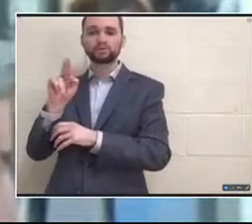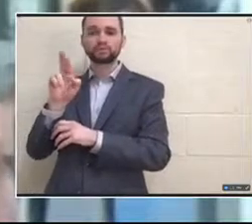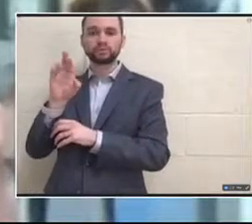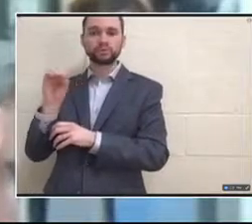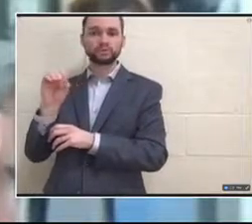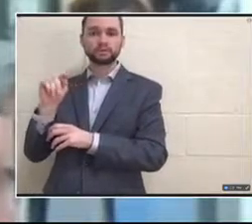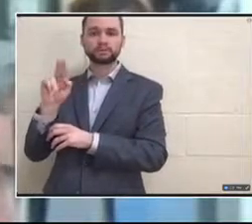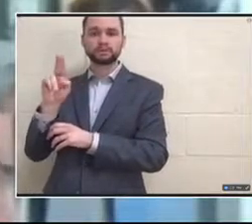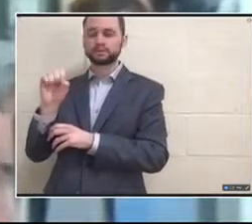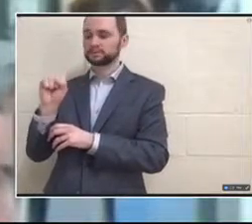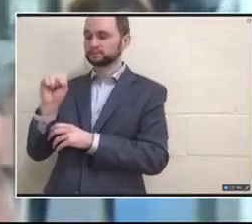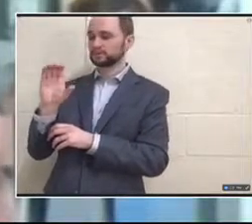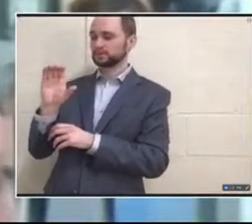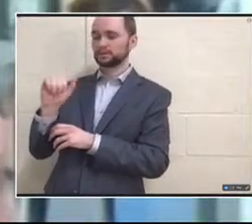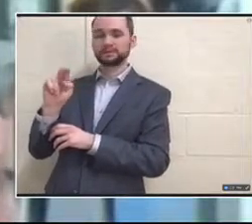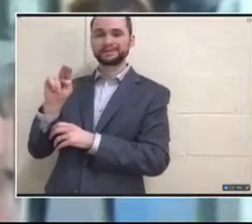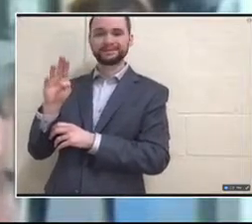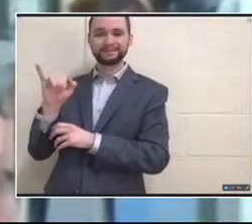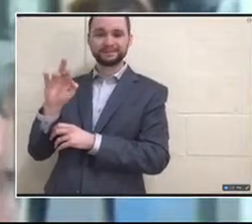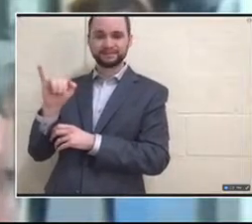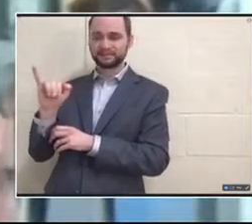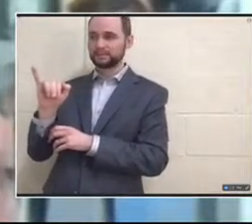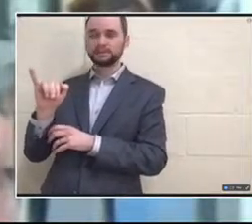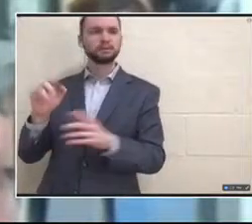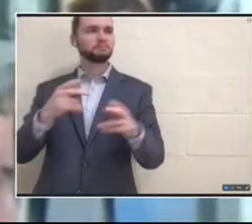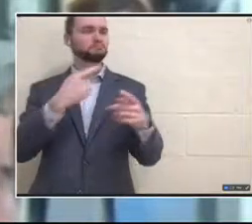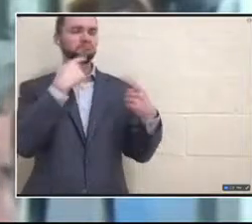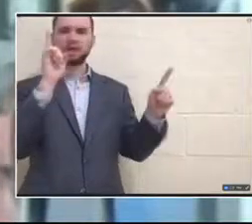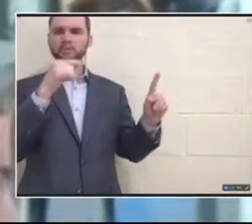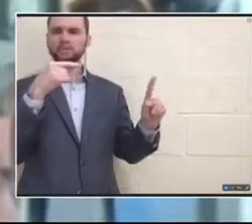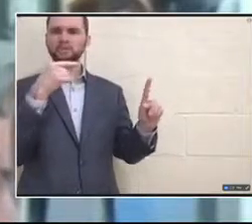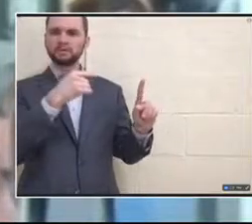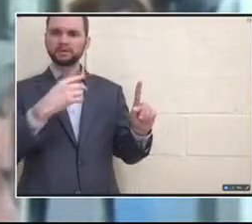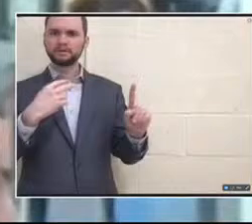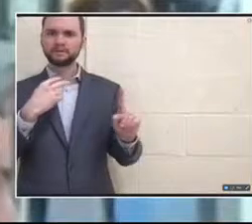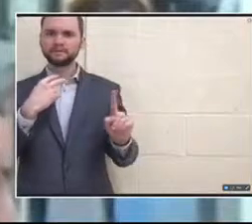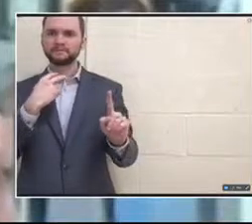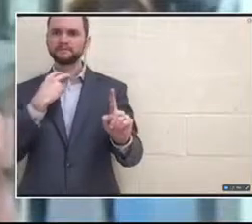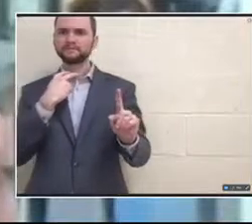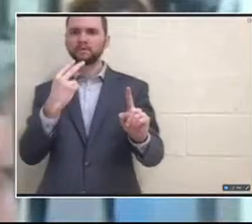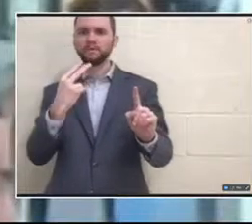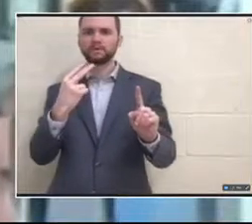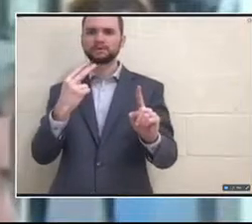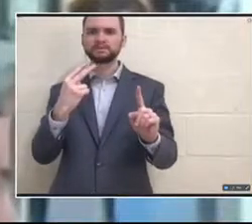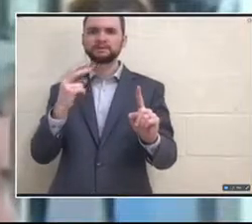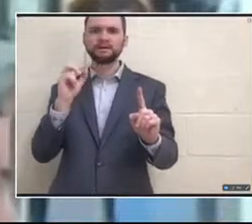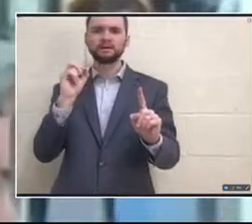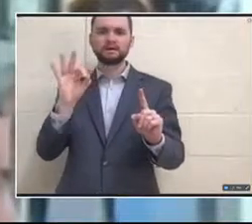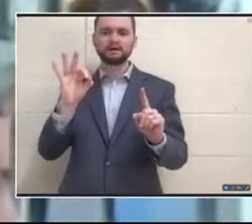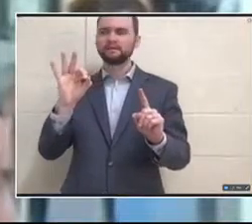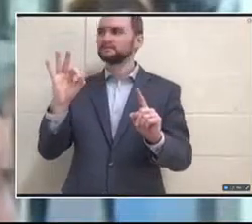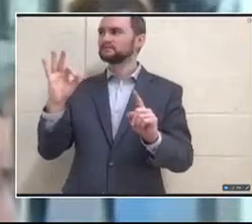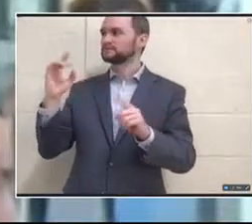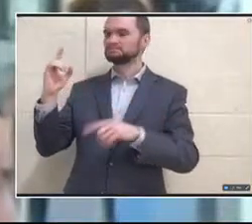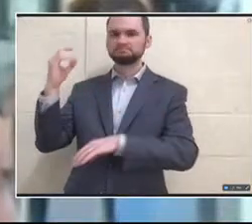voice of a century. And I must tell you I don't think think that Mr. Toscanini ever